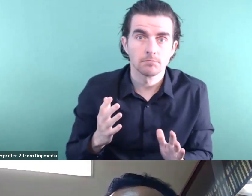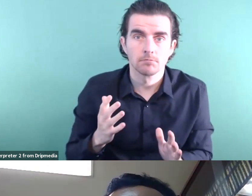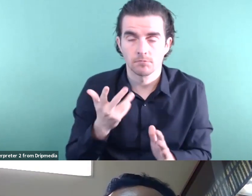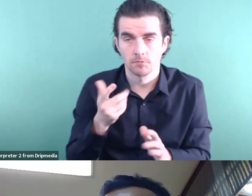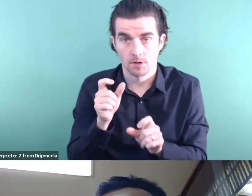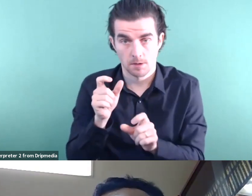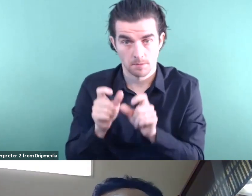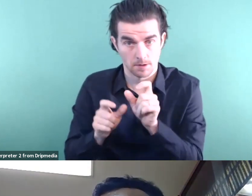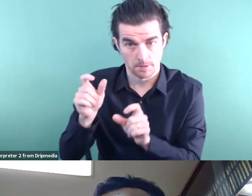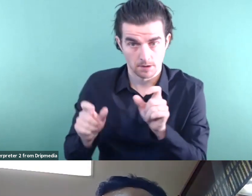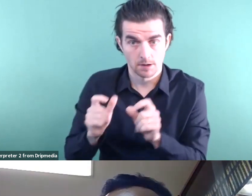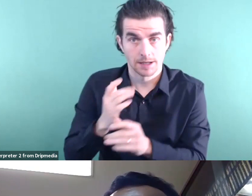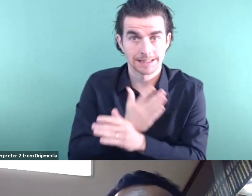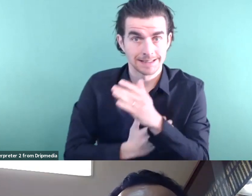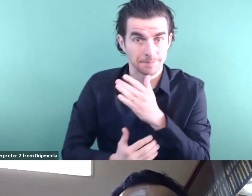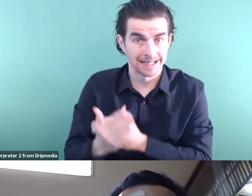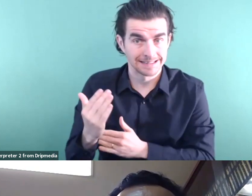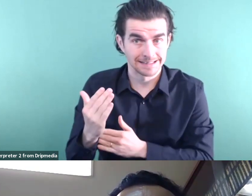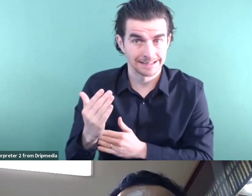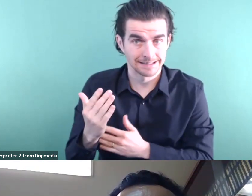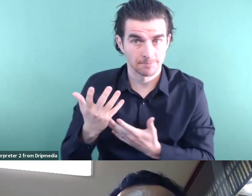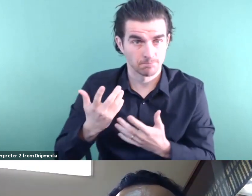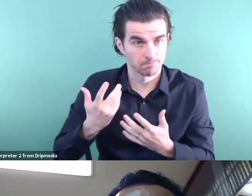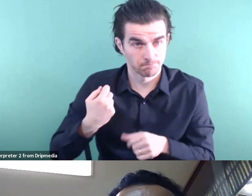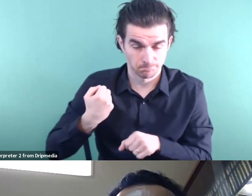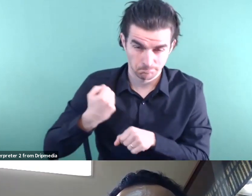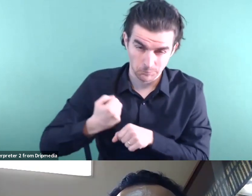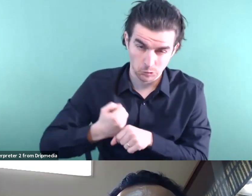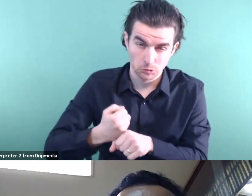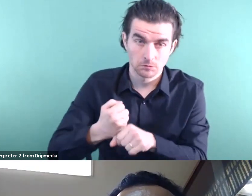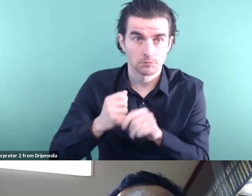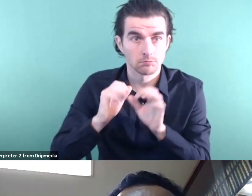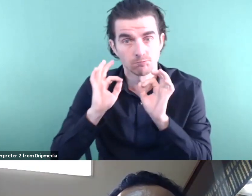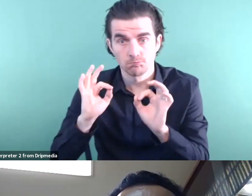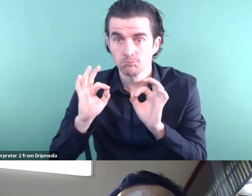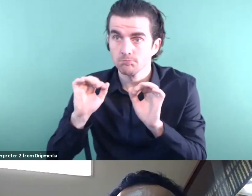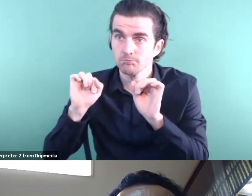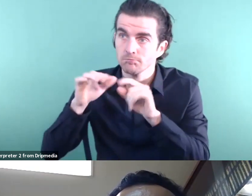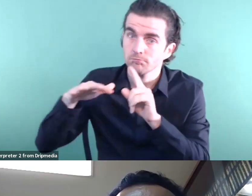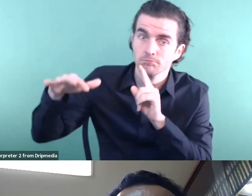you've seen any good examples where there have been programmes that are built into the social